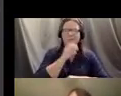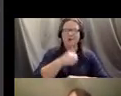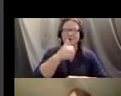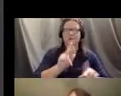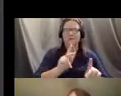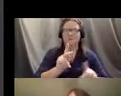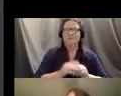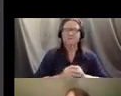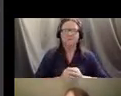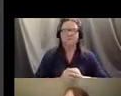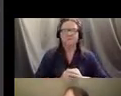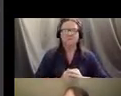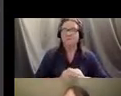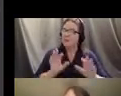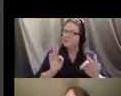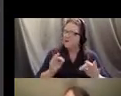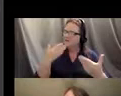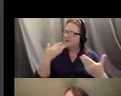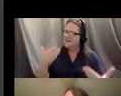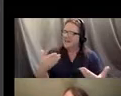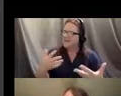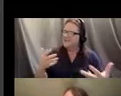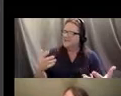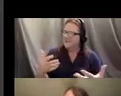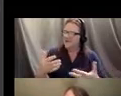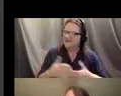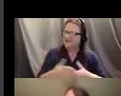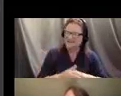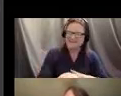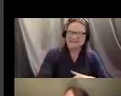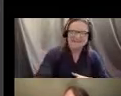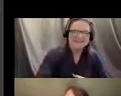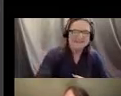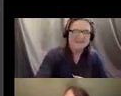Perfect. Thank you so much.